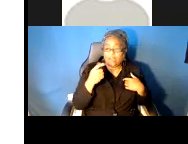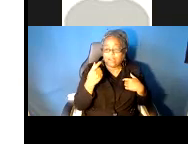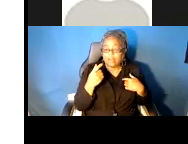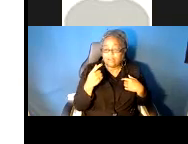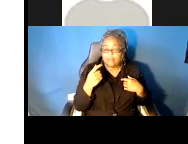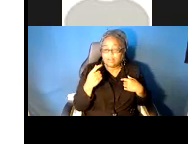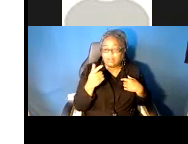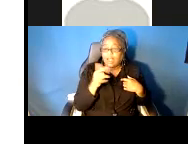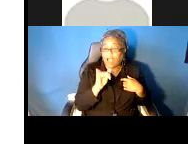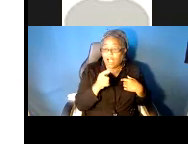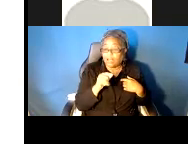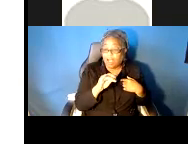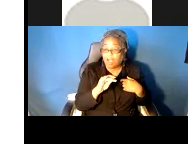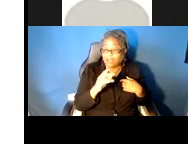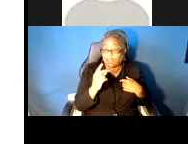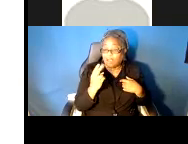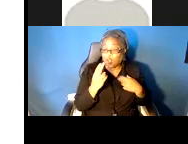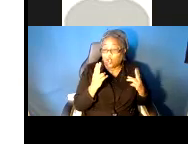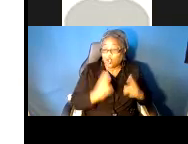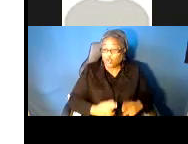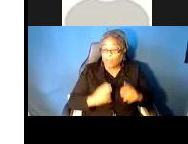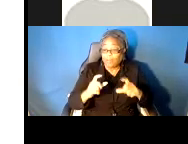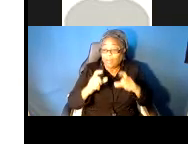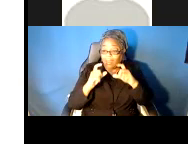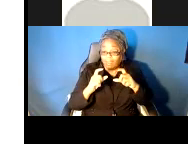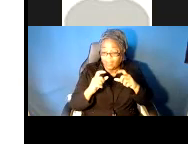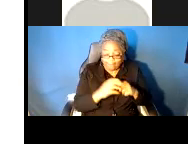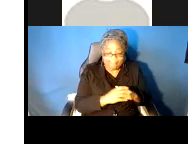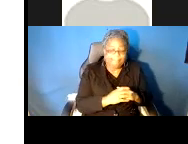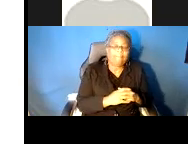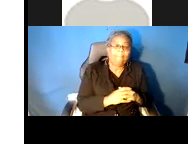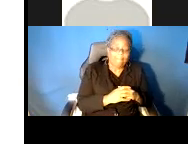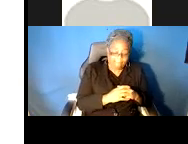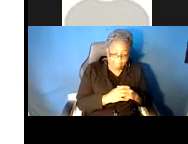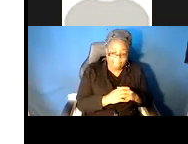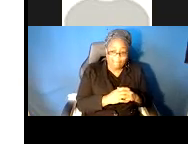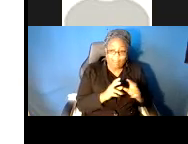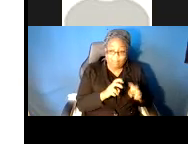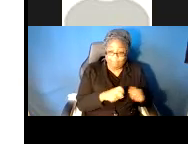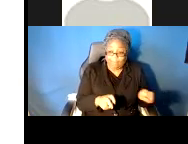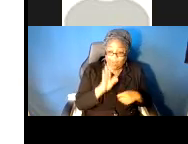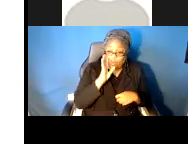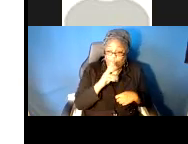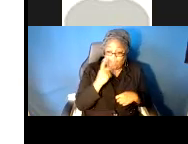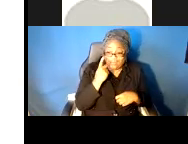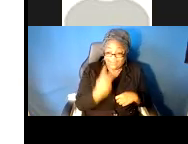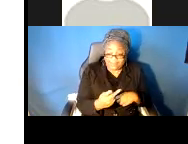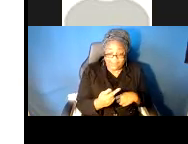The panelists will be able to see your individual's purpose, project/program name and description,